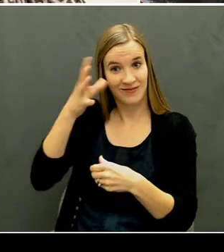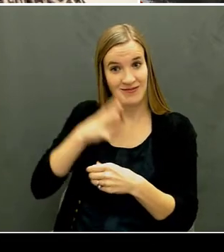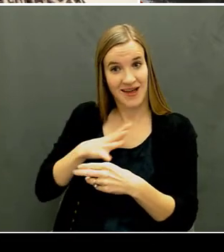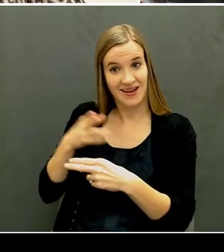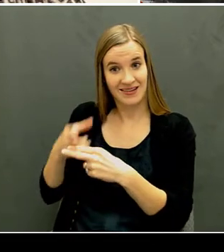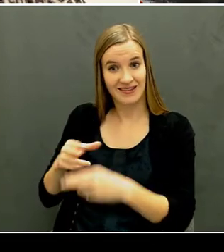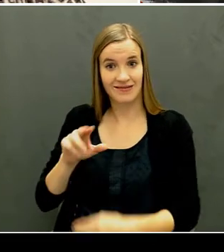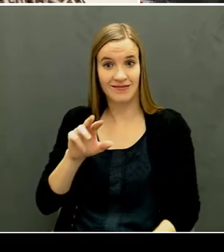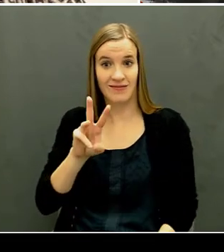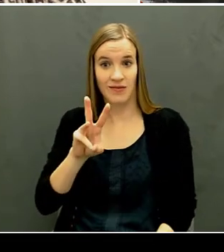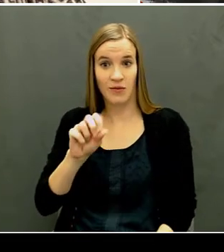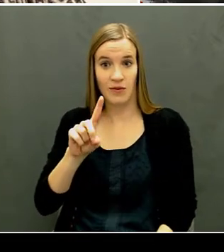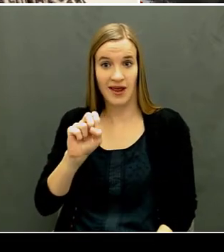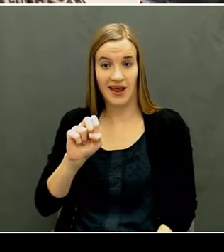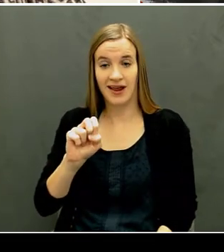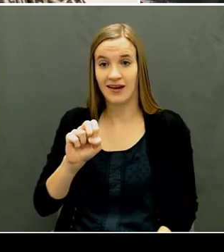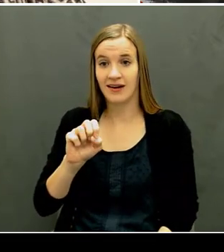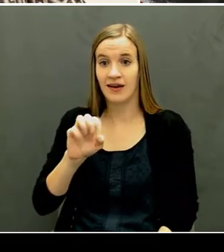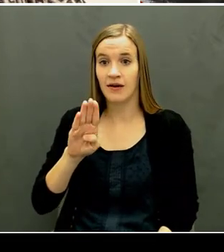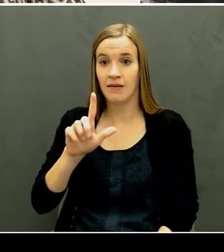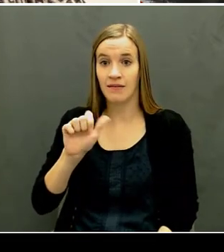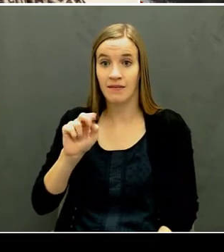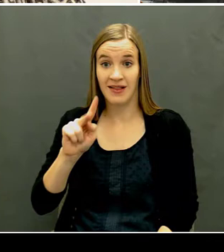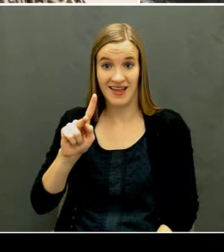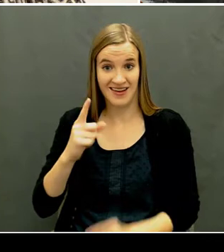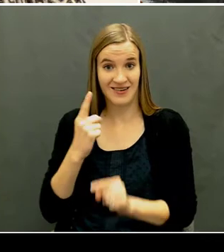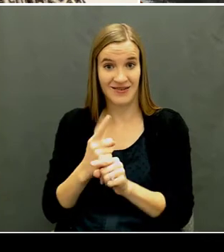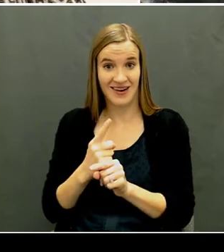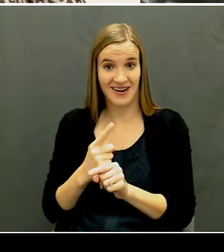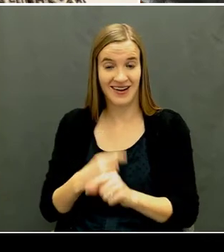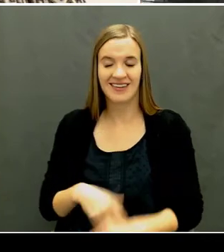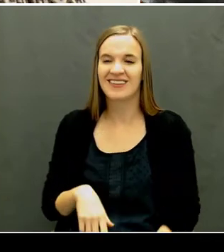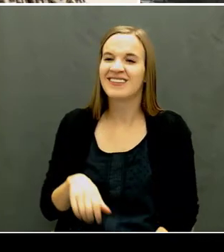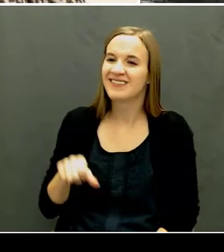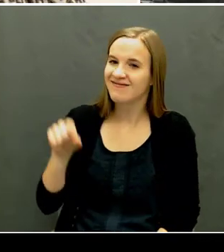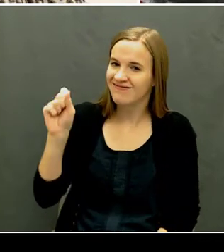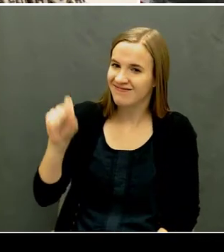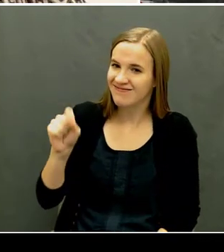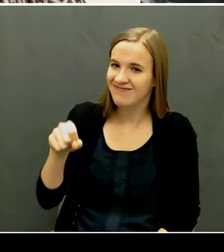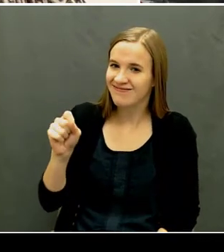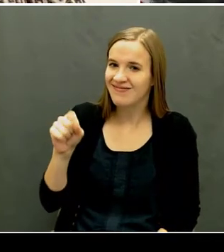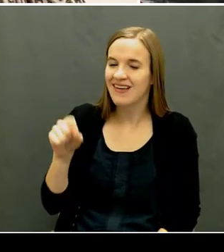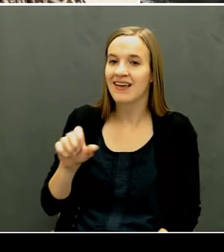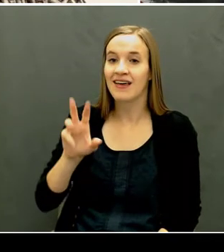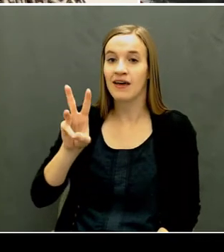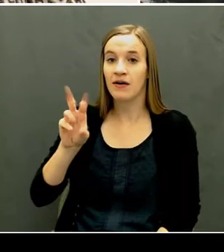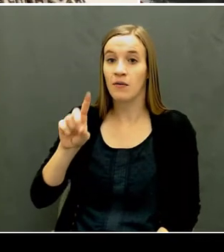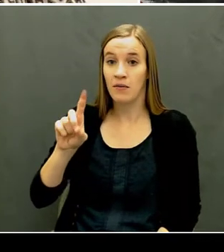Unknown: Yeah, well, there was a guy Wade Blank had started Atlantis. And the guy named Barry